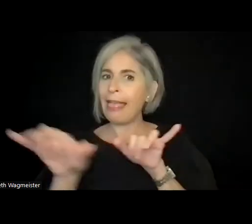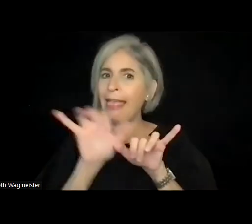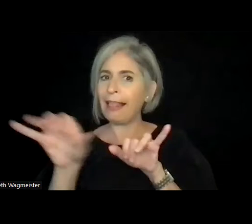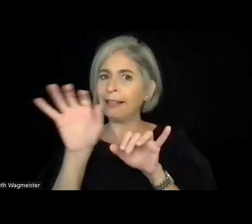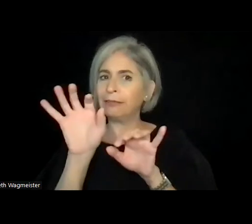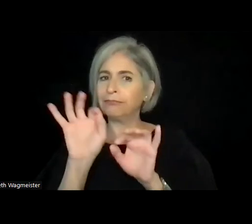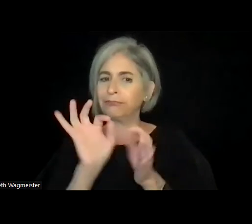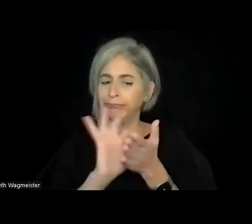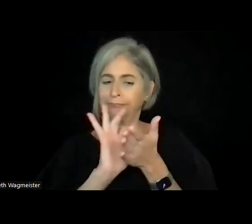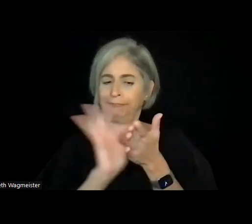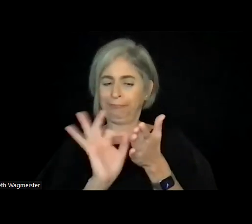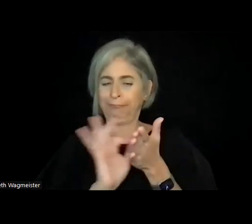give it a second here. High pressure is Christopher.